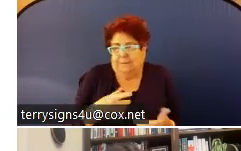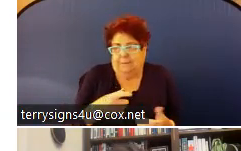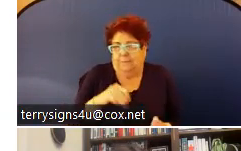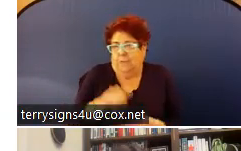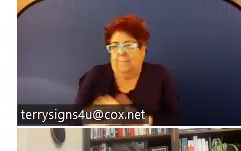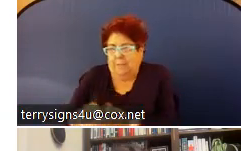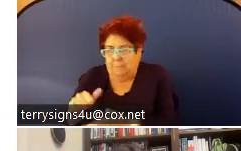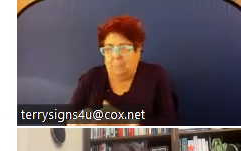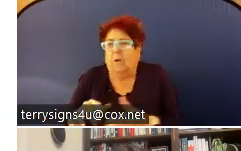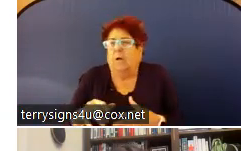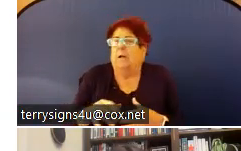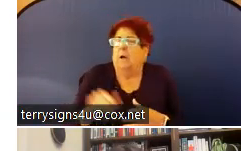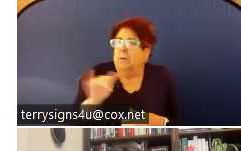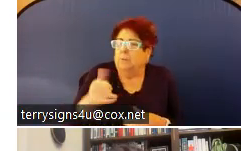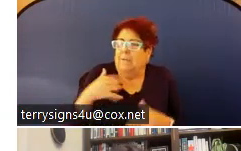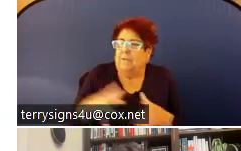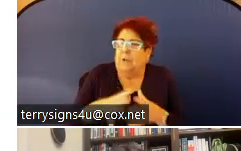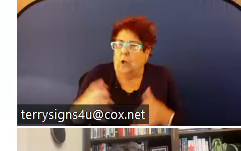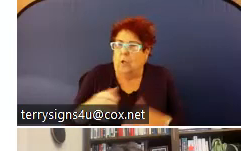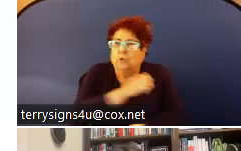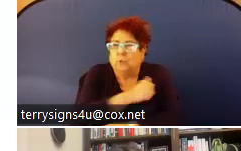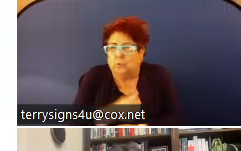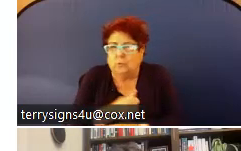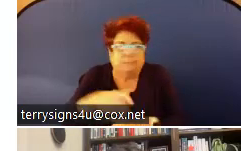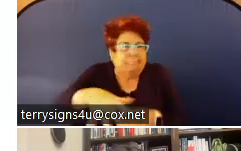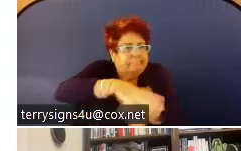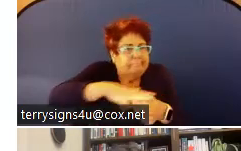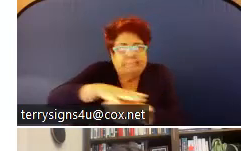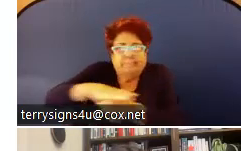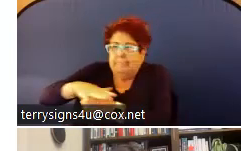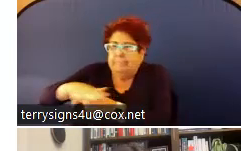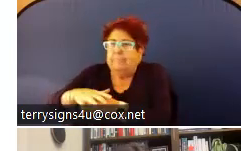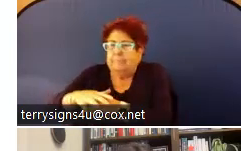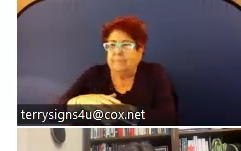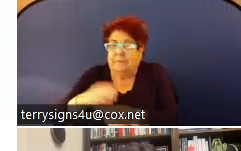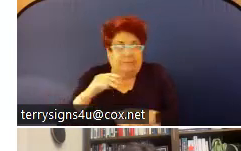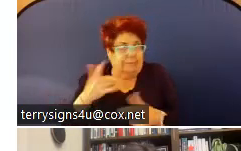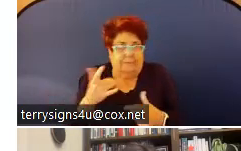criteria and systems to get funding, and that creates a lot of challenges as well.